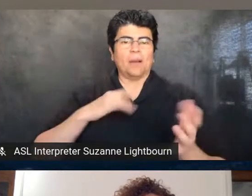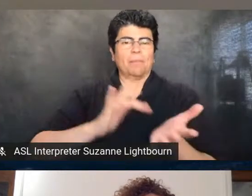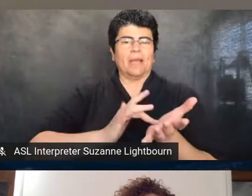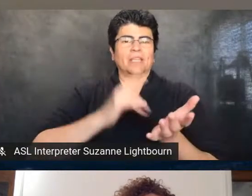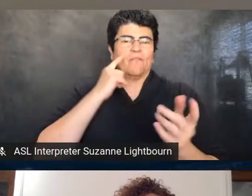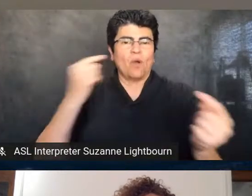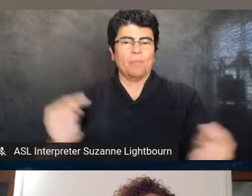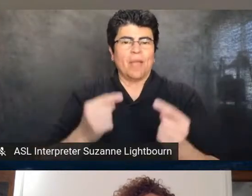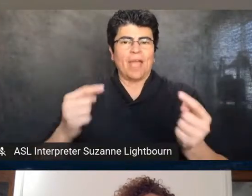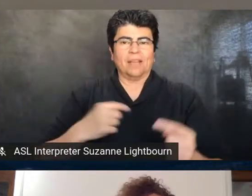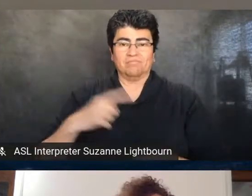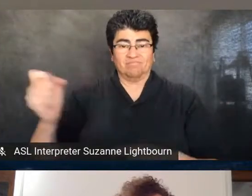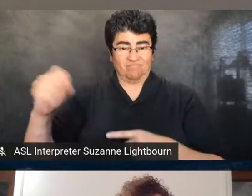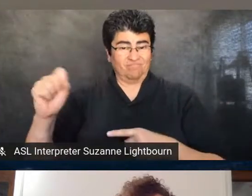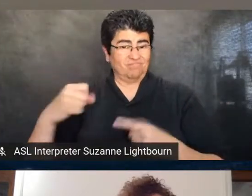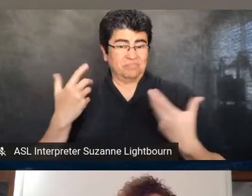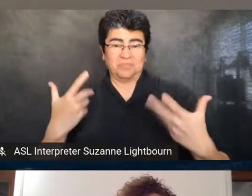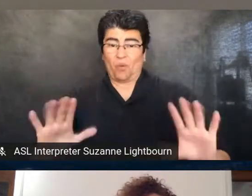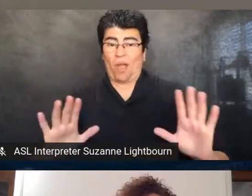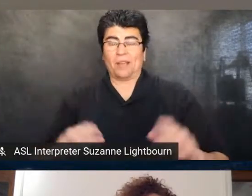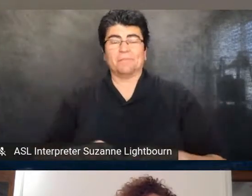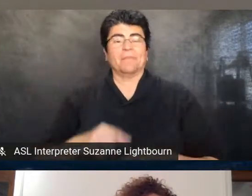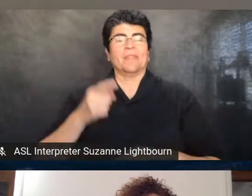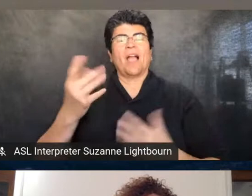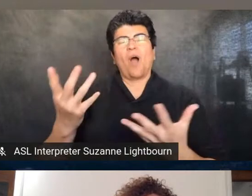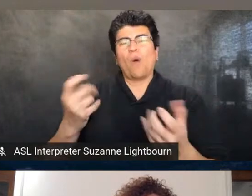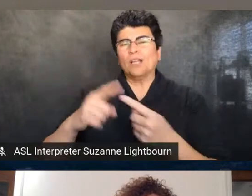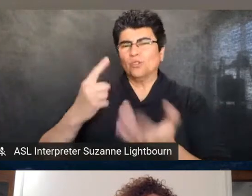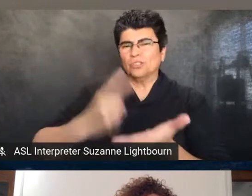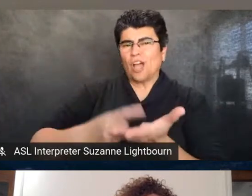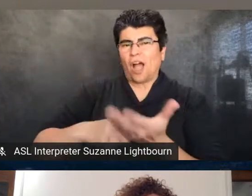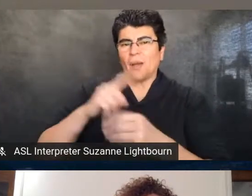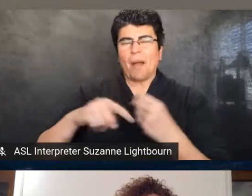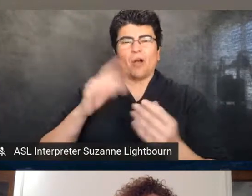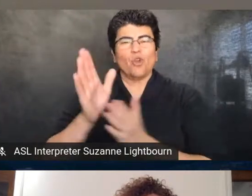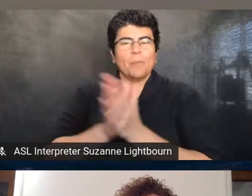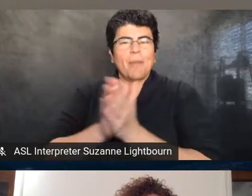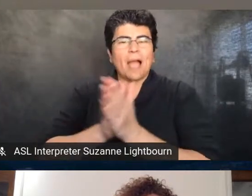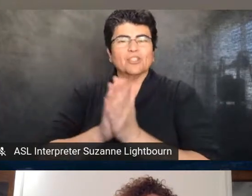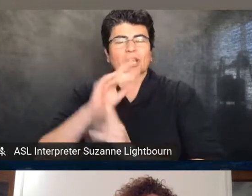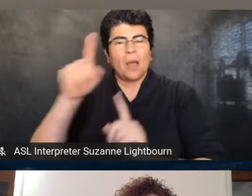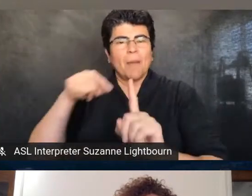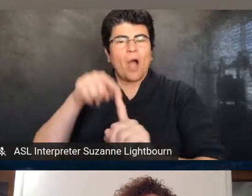and I would love for you to speak a bit about your passion around food and diet